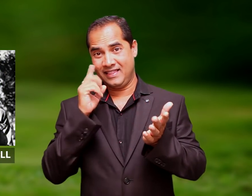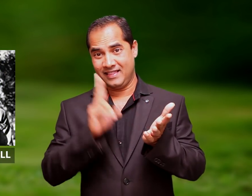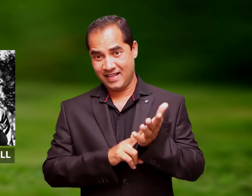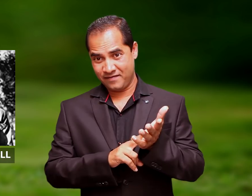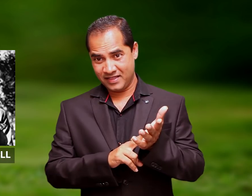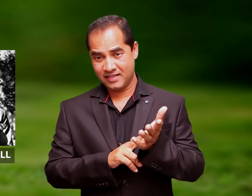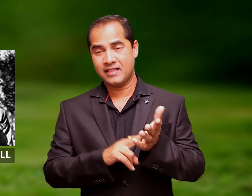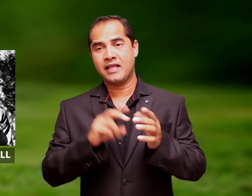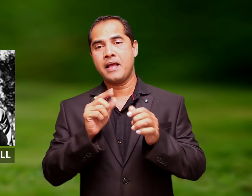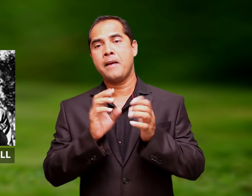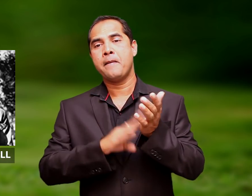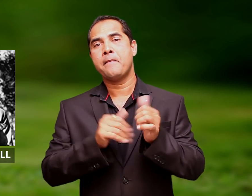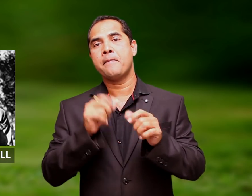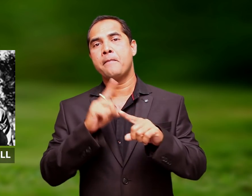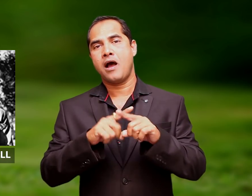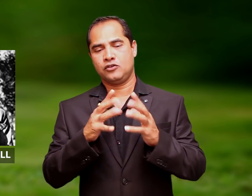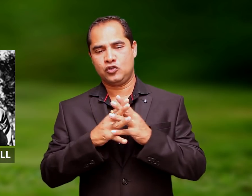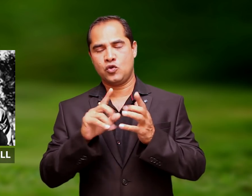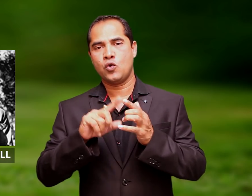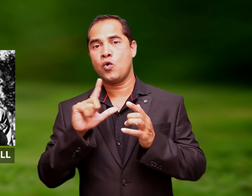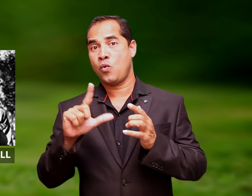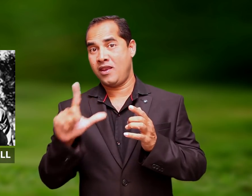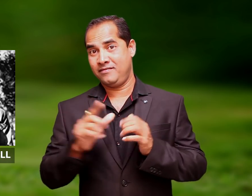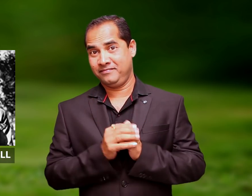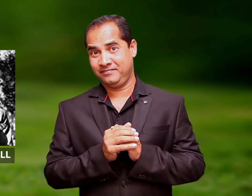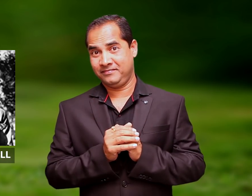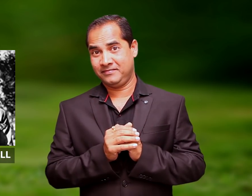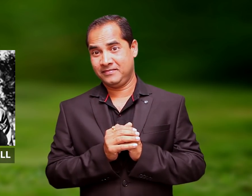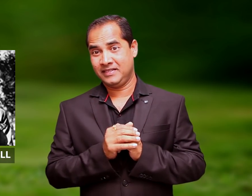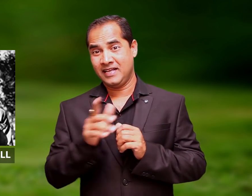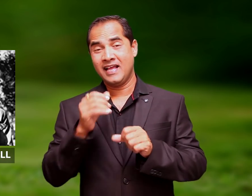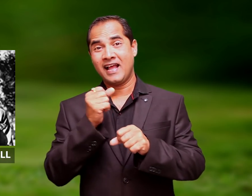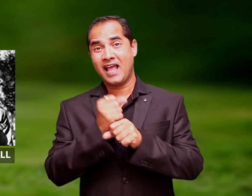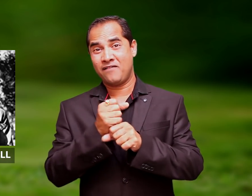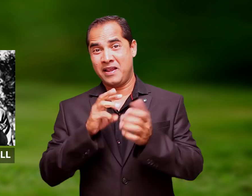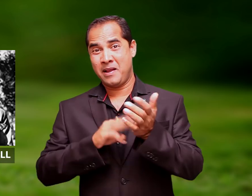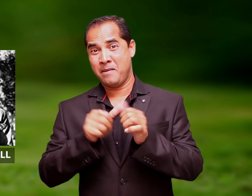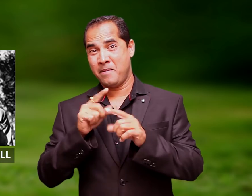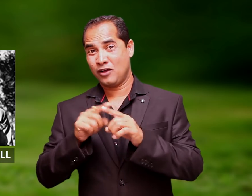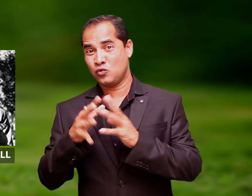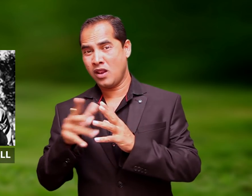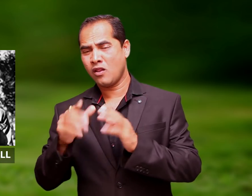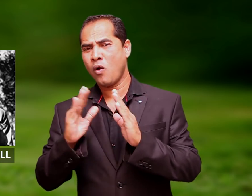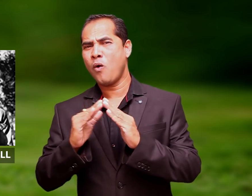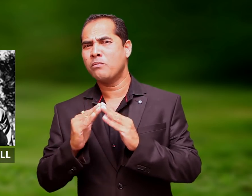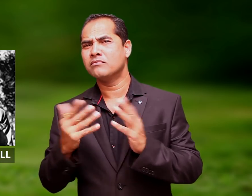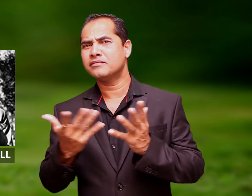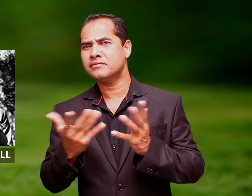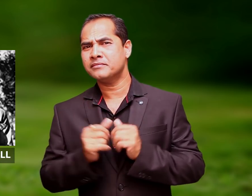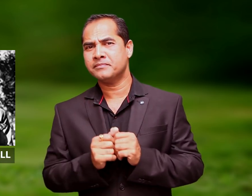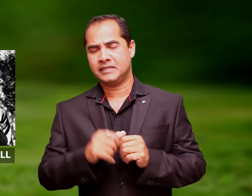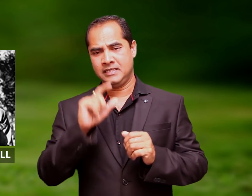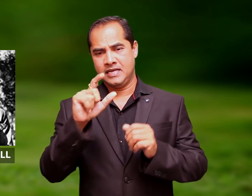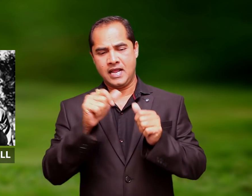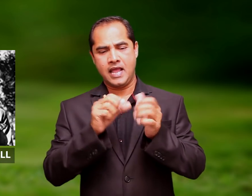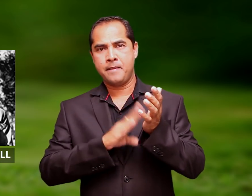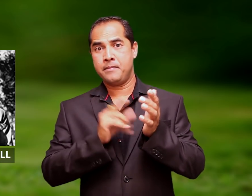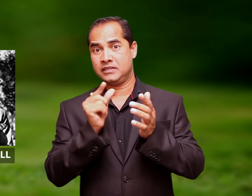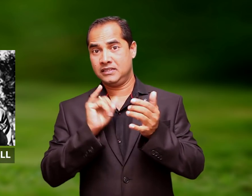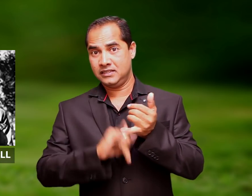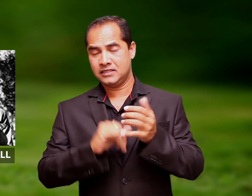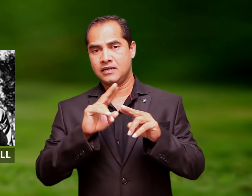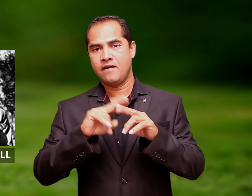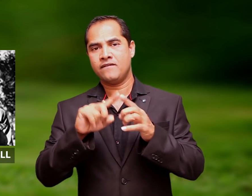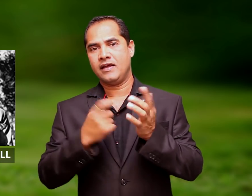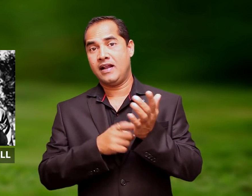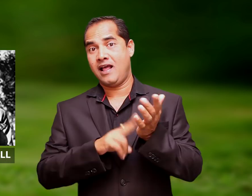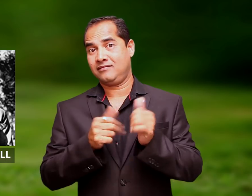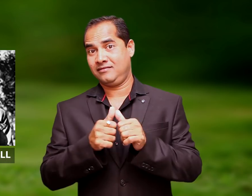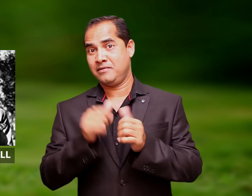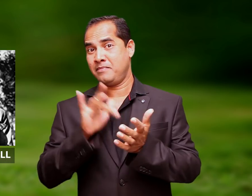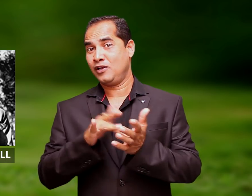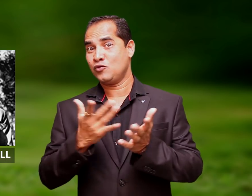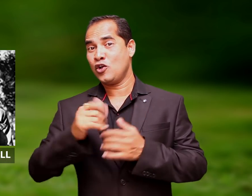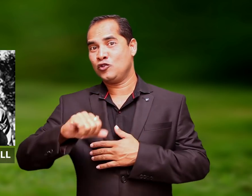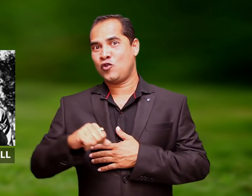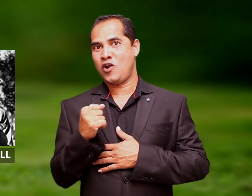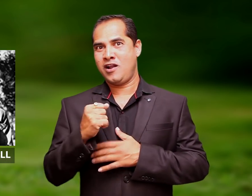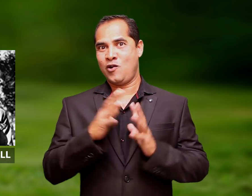Gavin Maxwell. Gavin used to live in a cottage in Camusfearna in the West